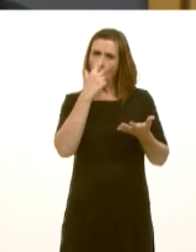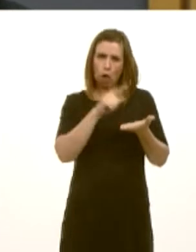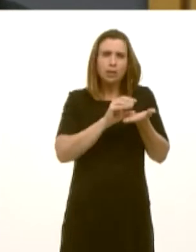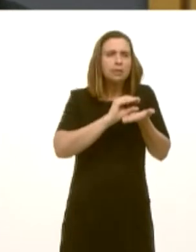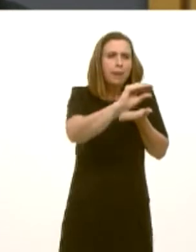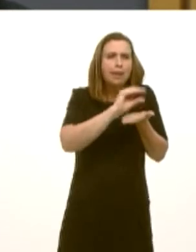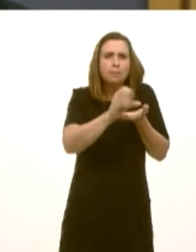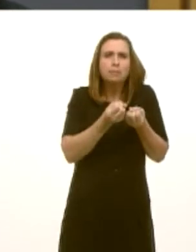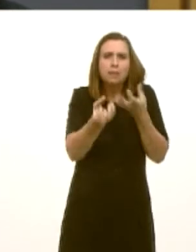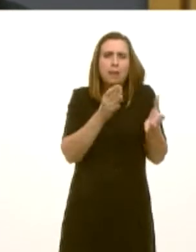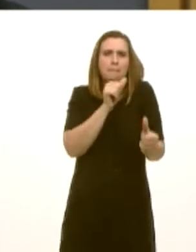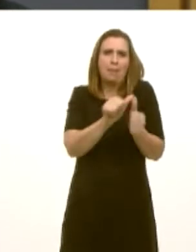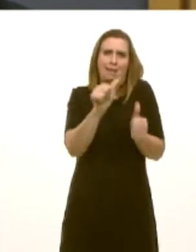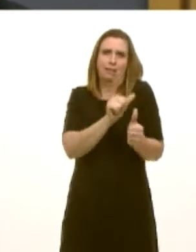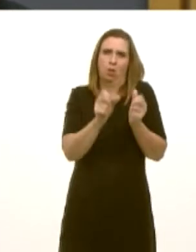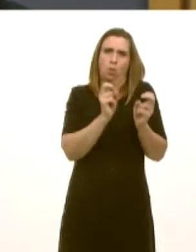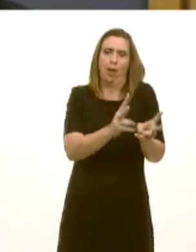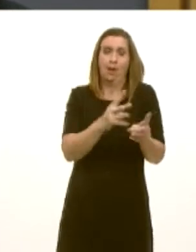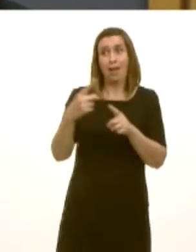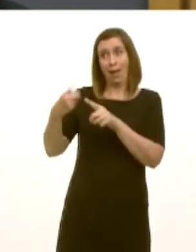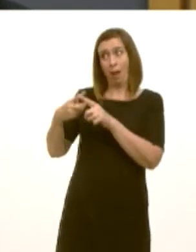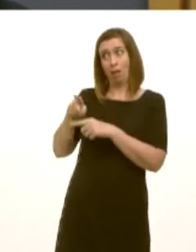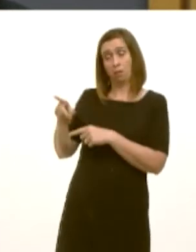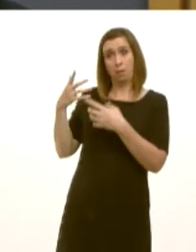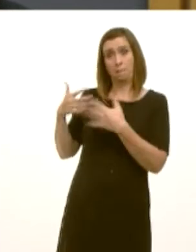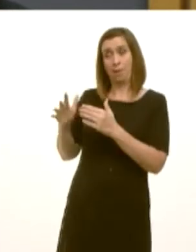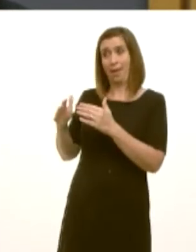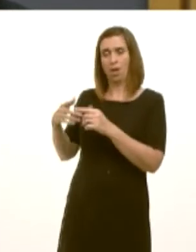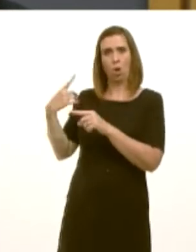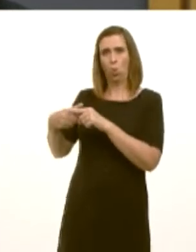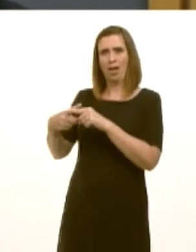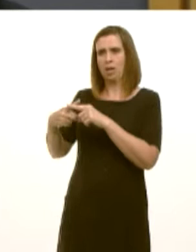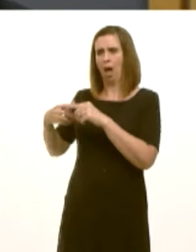There are similar regions in England that have reduced poverty much quicker than weíve